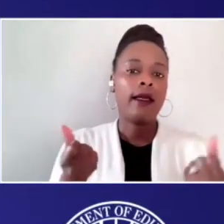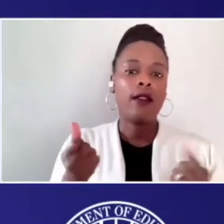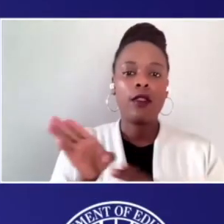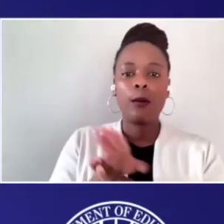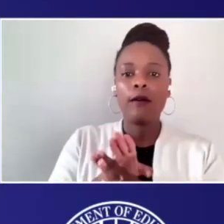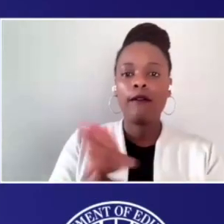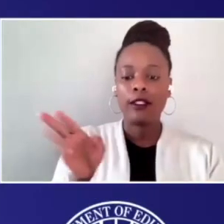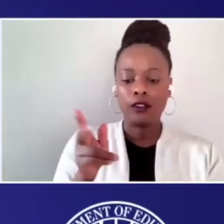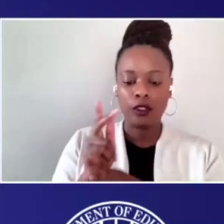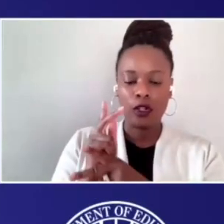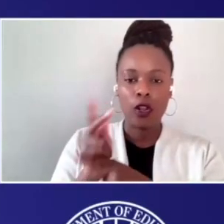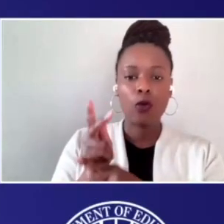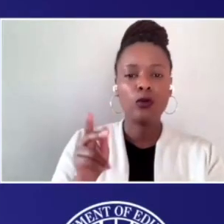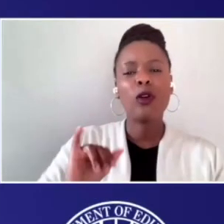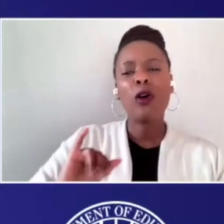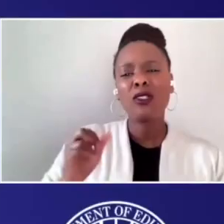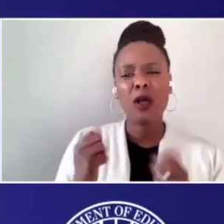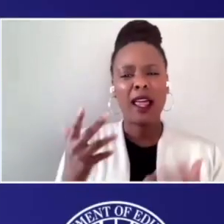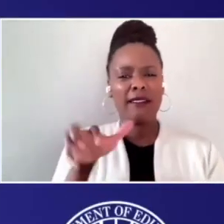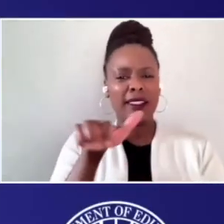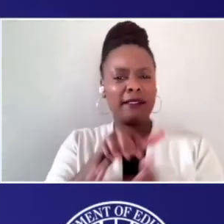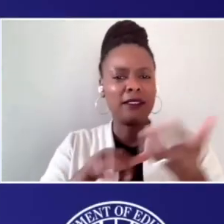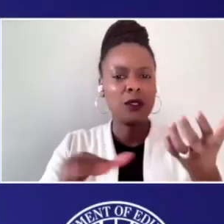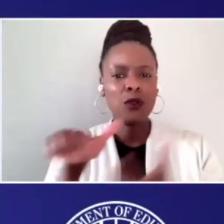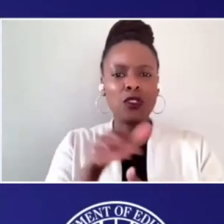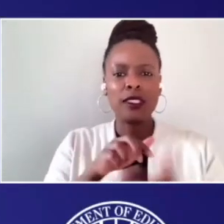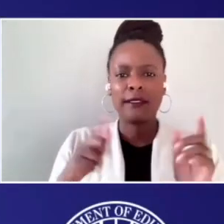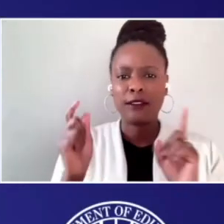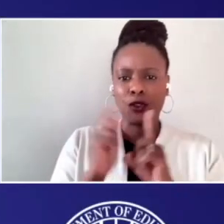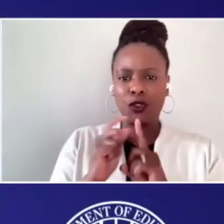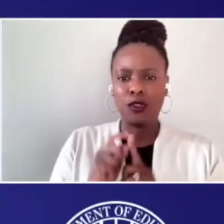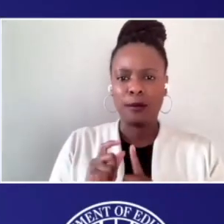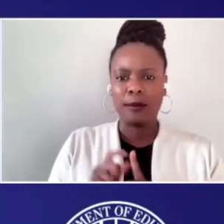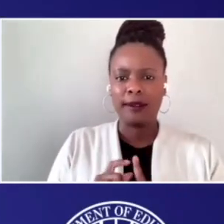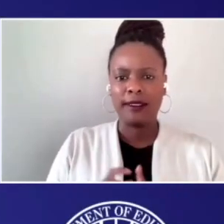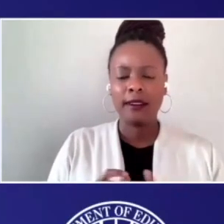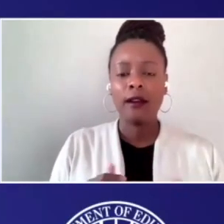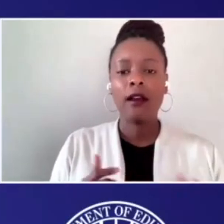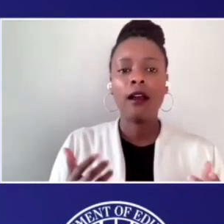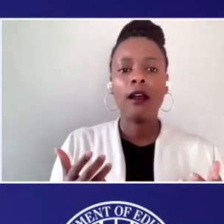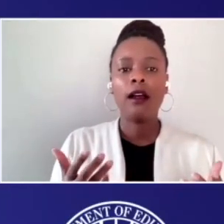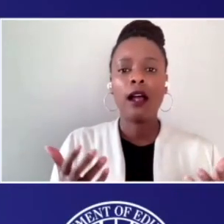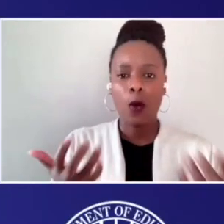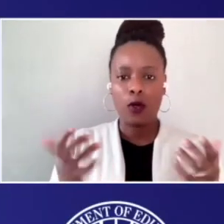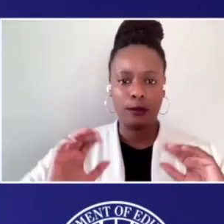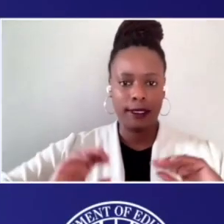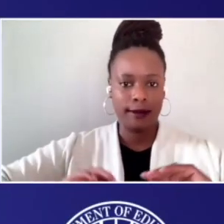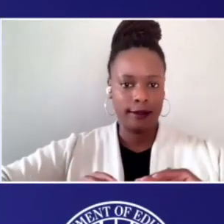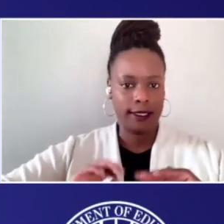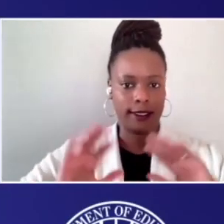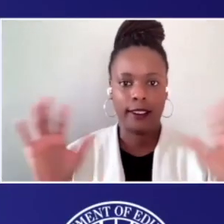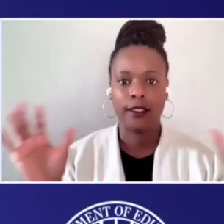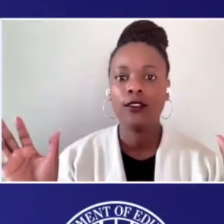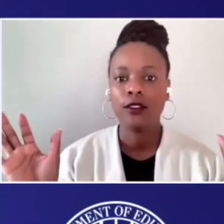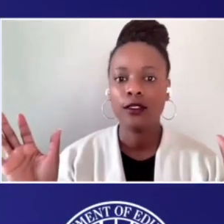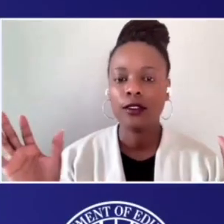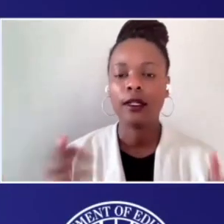confusion, and a lot of conflating of terms. I want to be perfectly clear here that there are three loan limits,